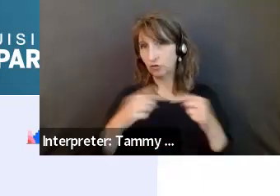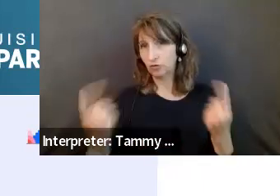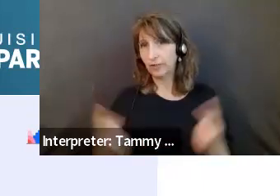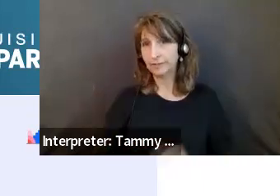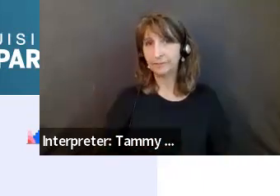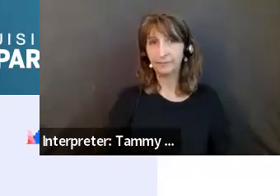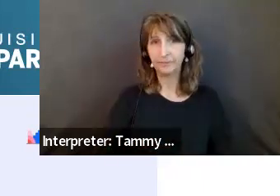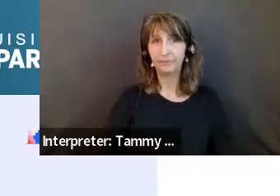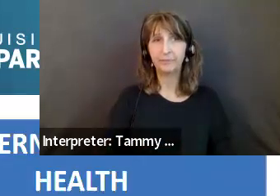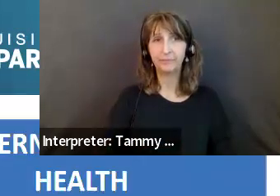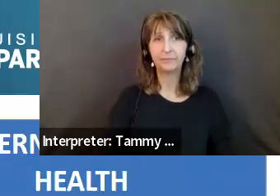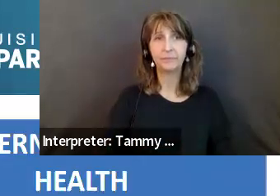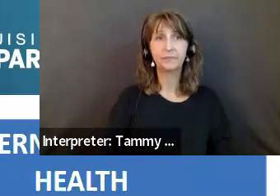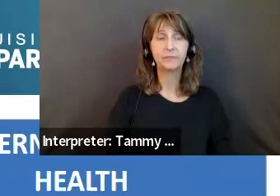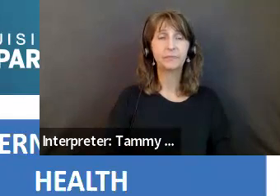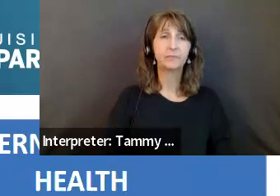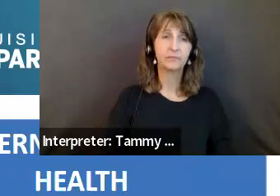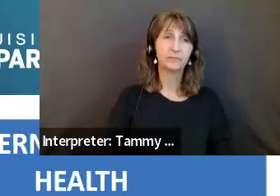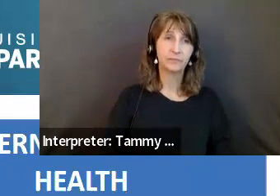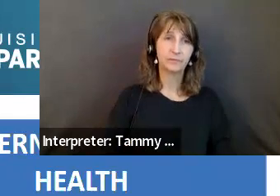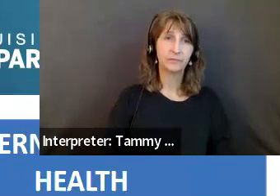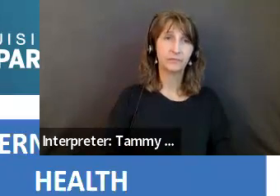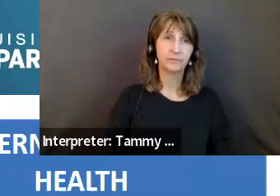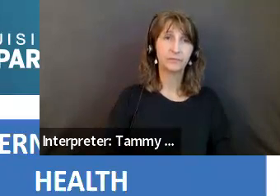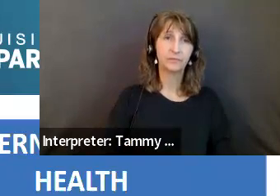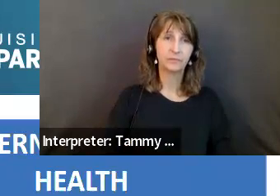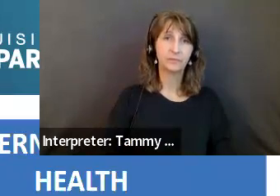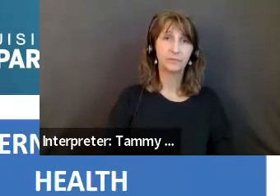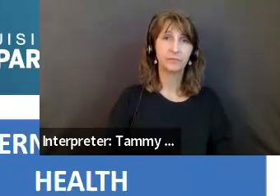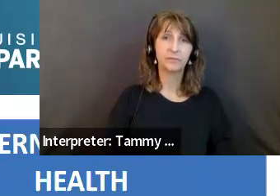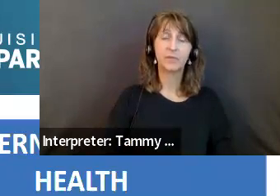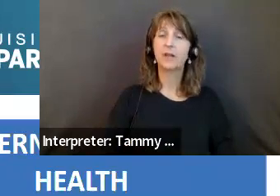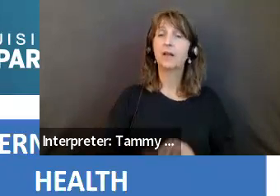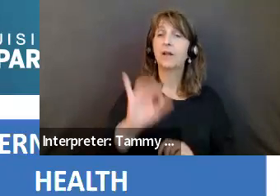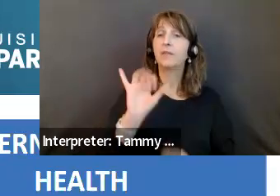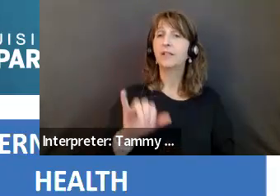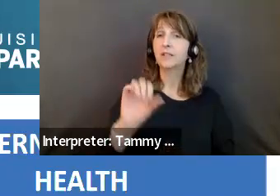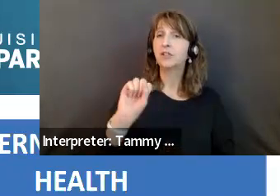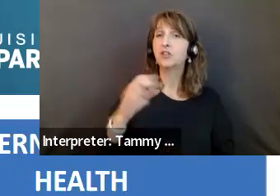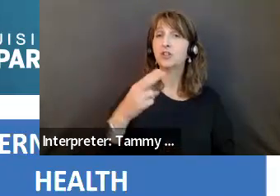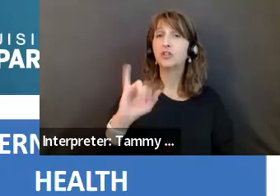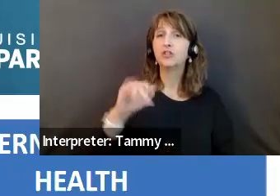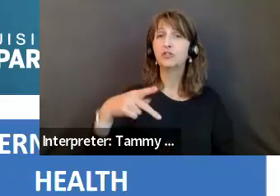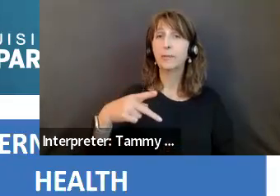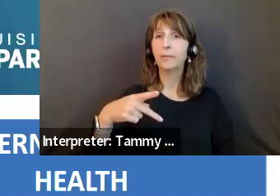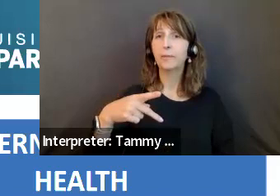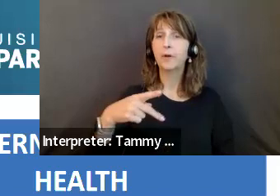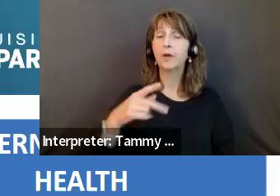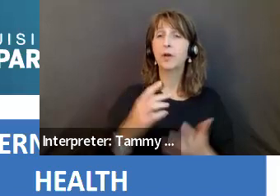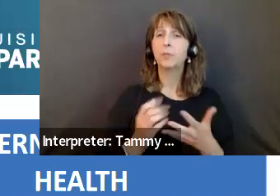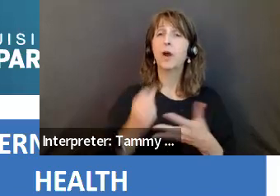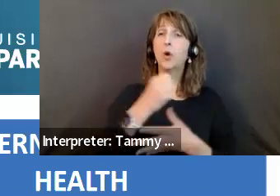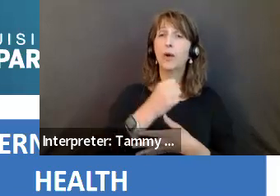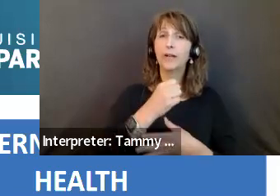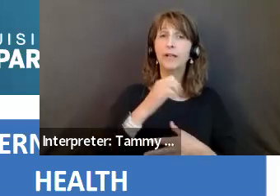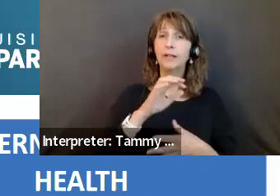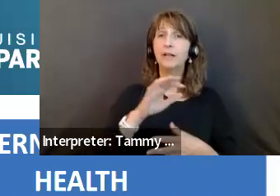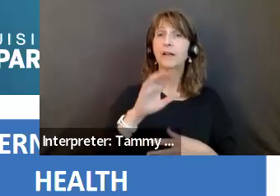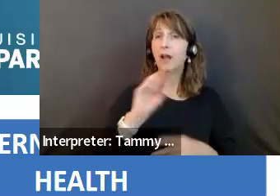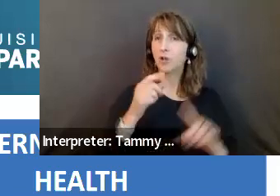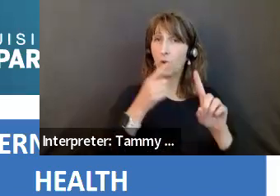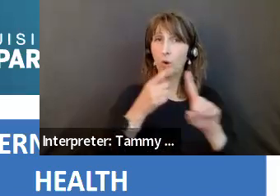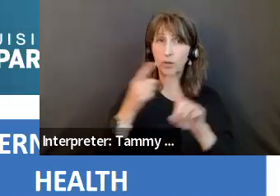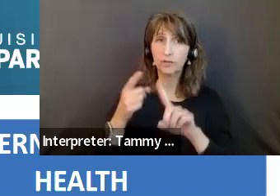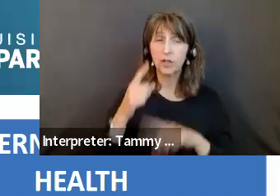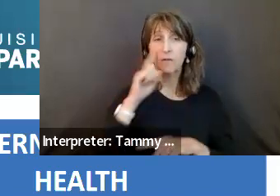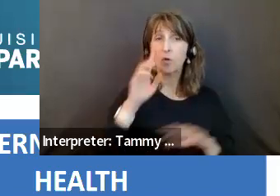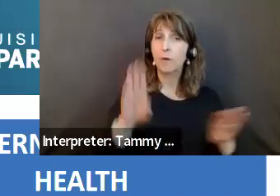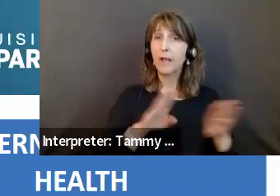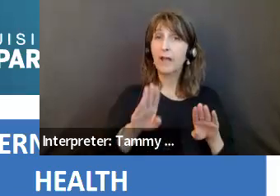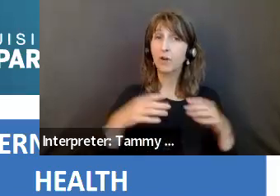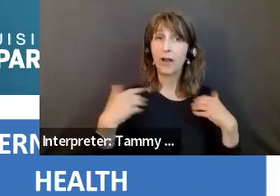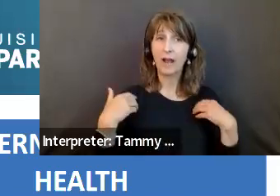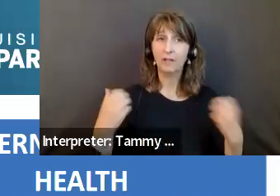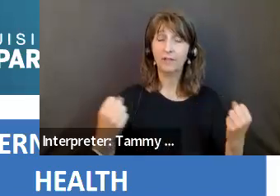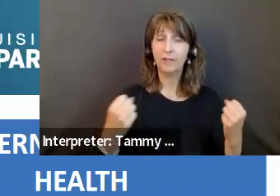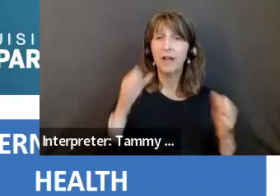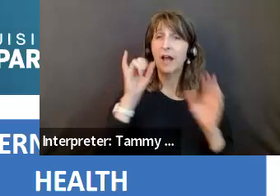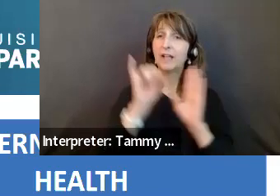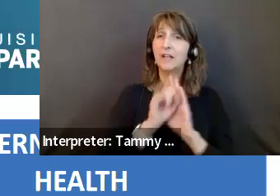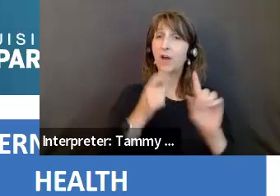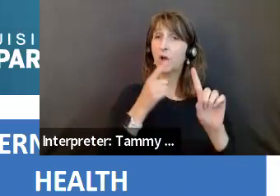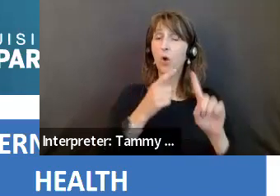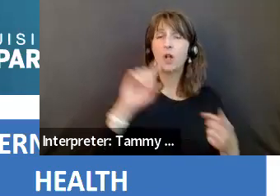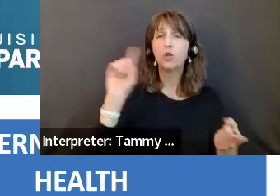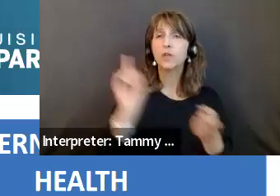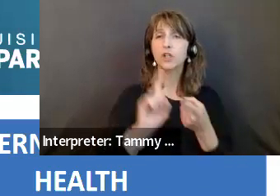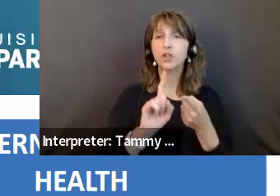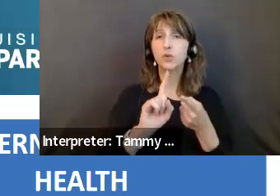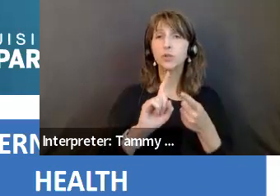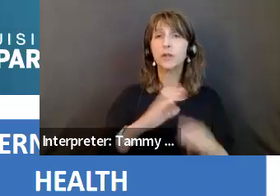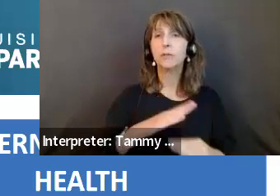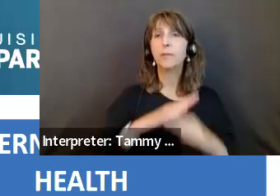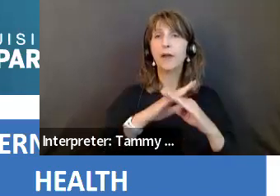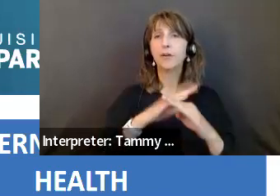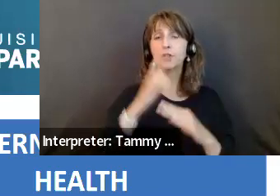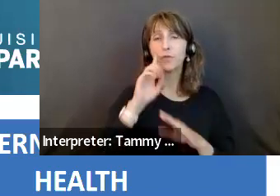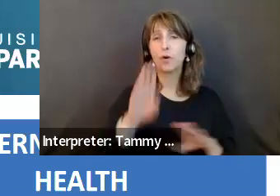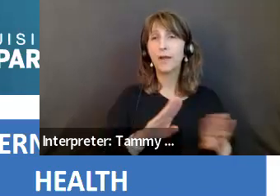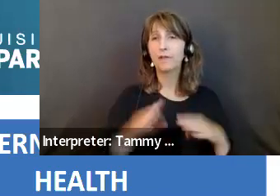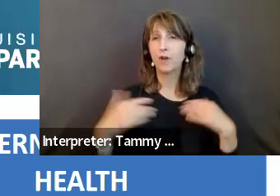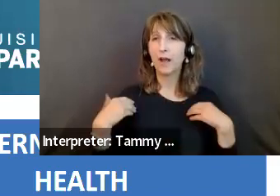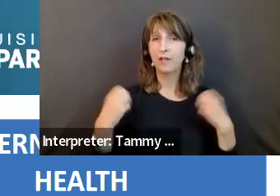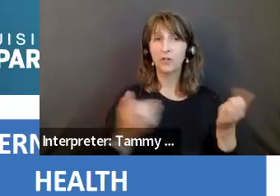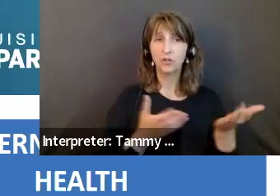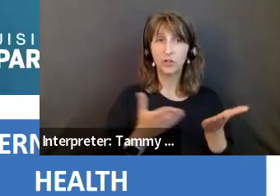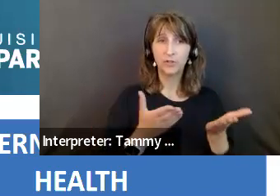Next slide. Here are the overall shit priority areas and goals and I'll just read them really quickly for behavioral health the identified goals were to reduce barriers to behavioral health services and reduce deaths from drug misuse.